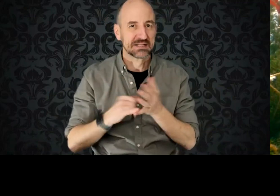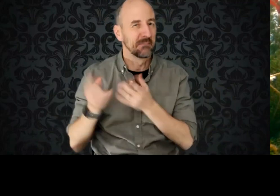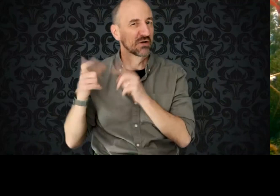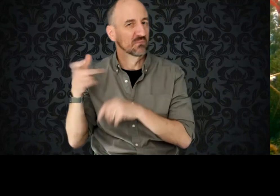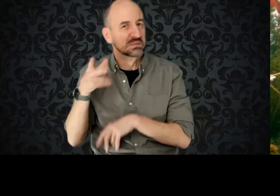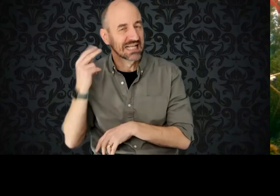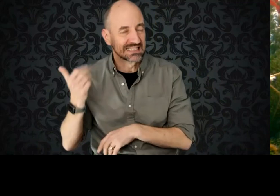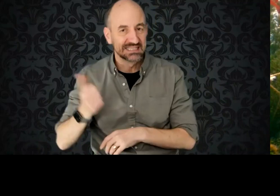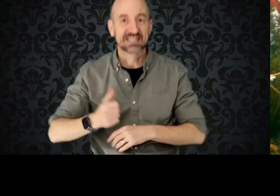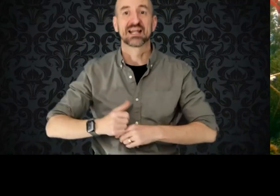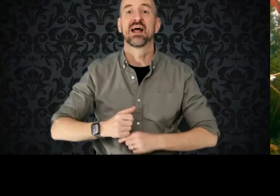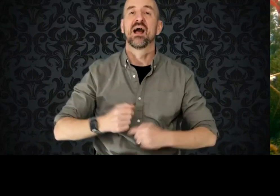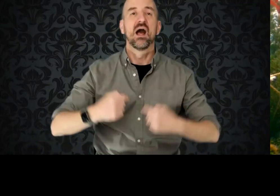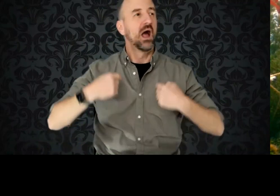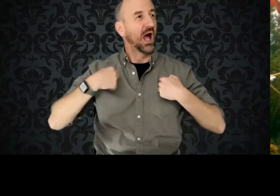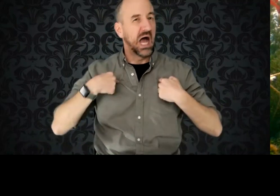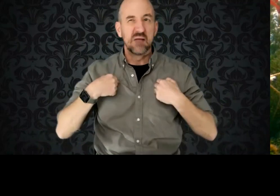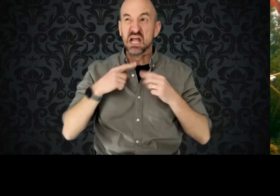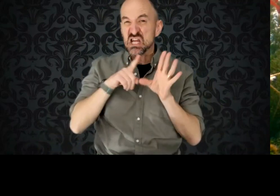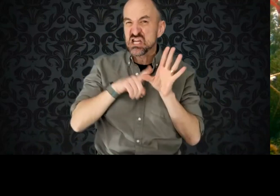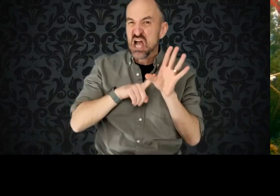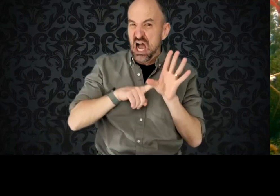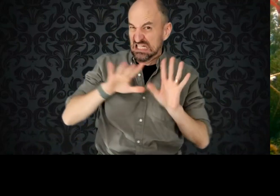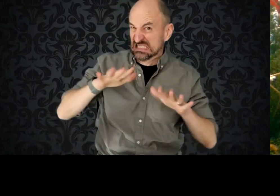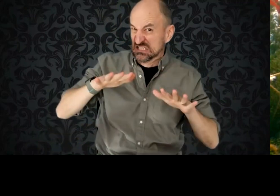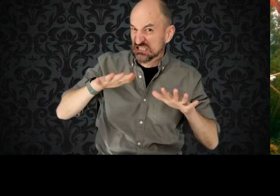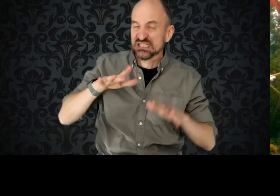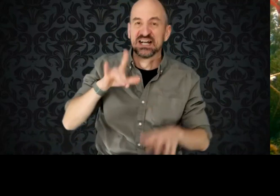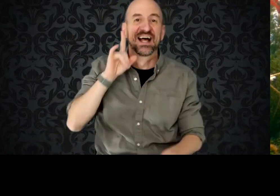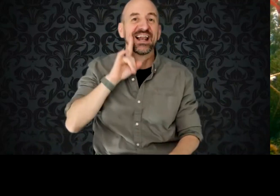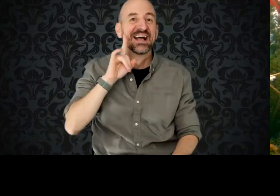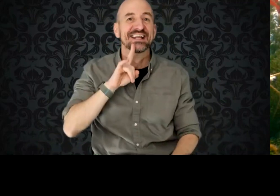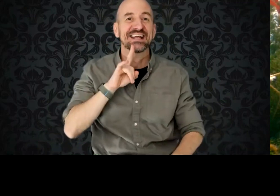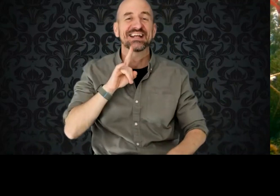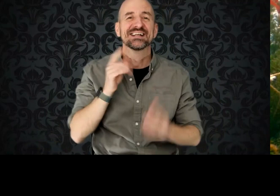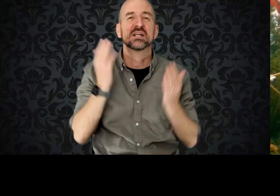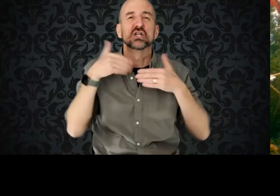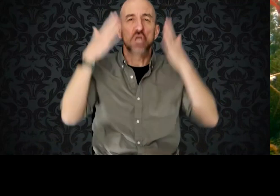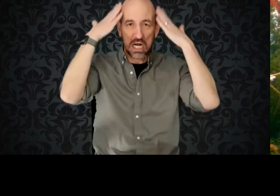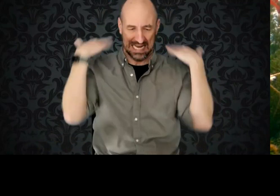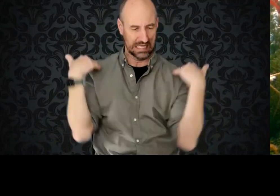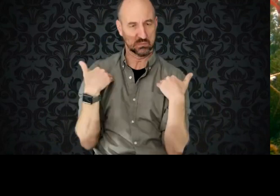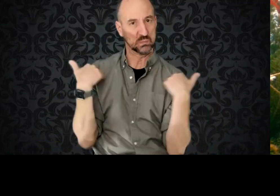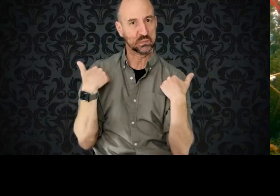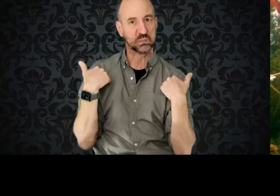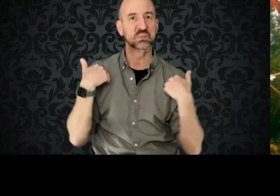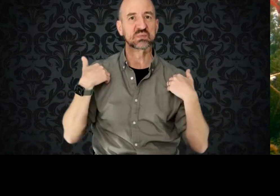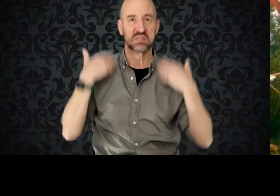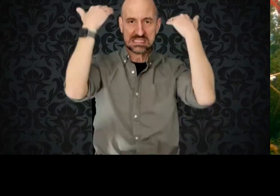that all of the housekeeping is out of the way. It is my pleasure to welcome you today, my name is Michelle